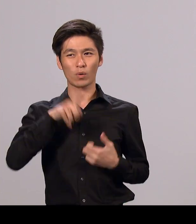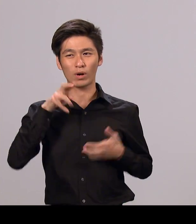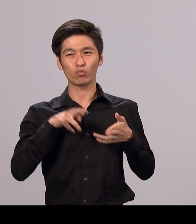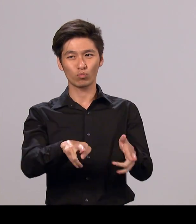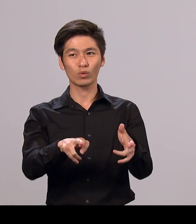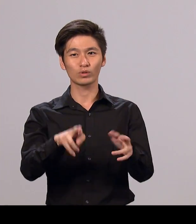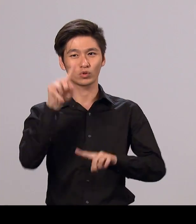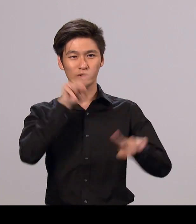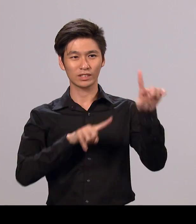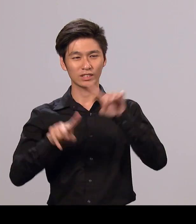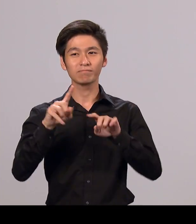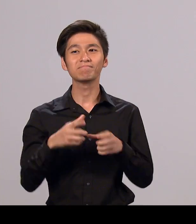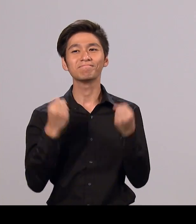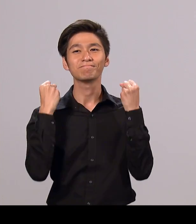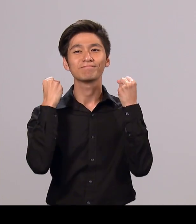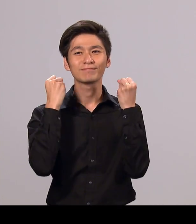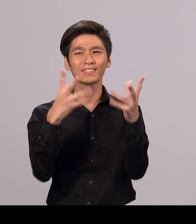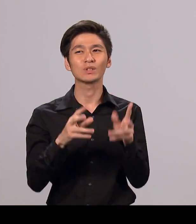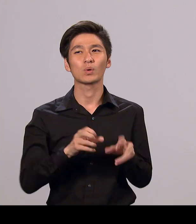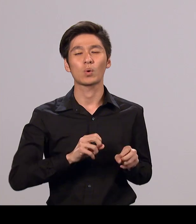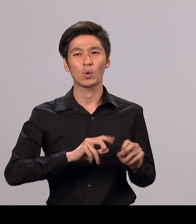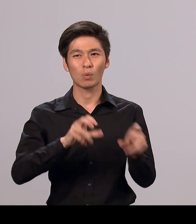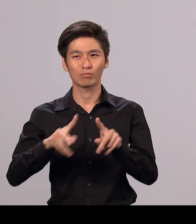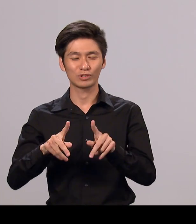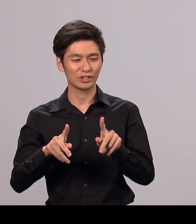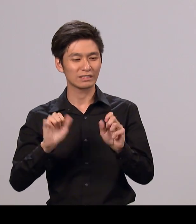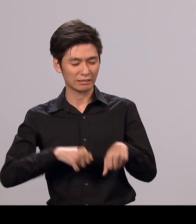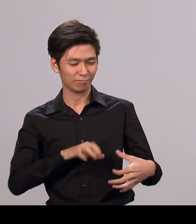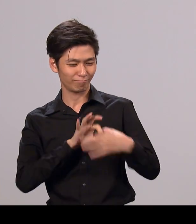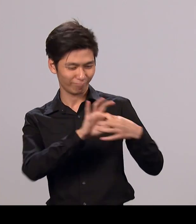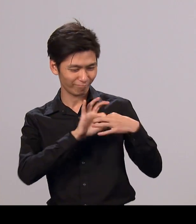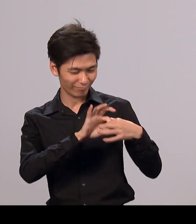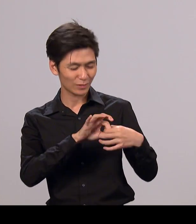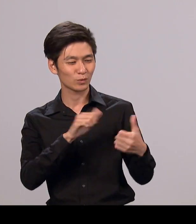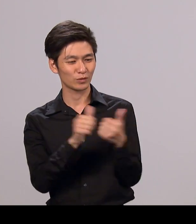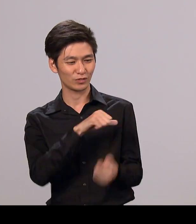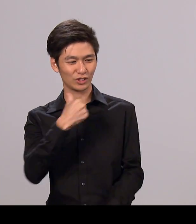We have many more opportunities to strengthen our friendship and cooperation with each other.